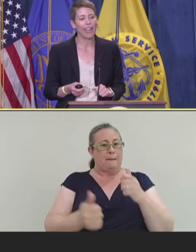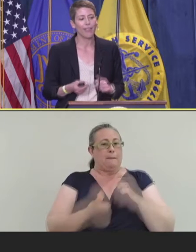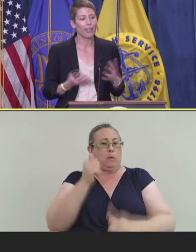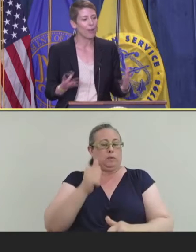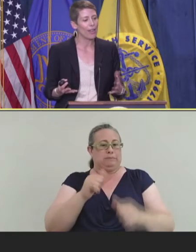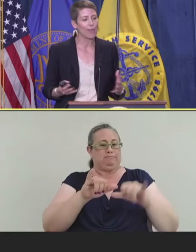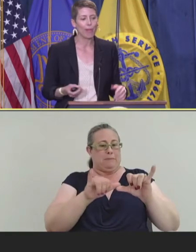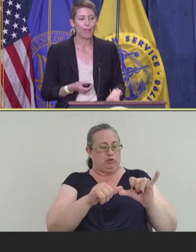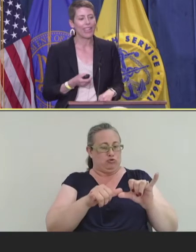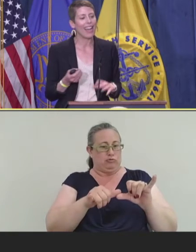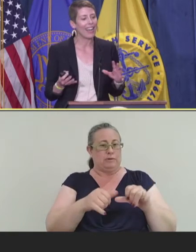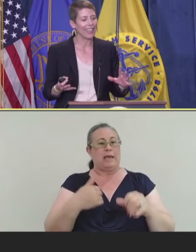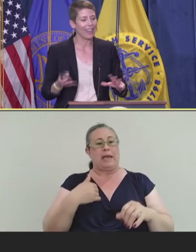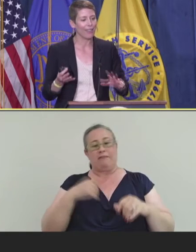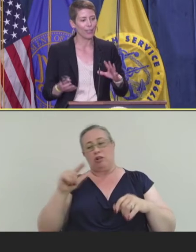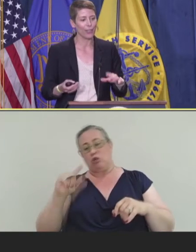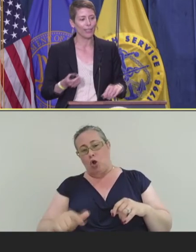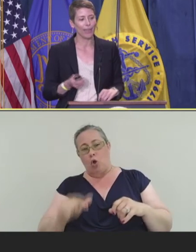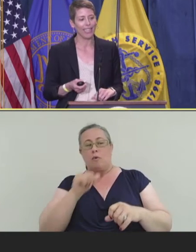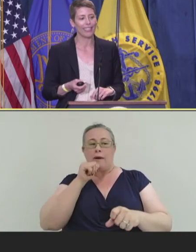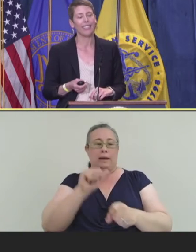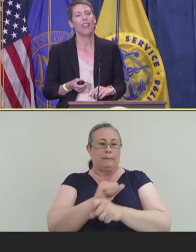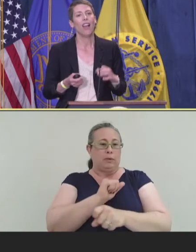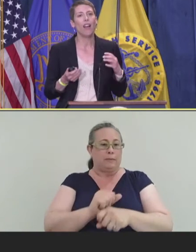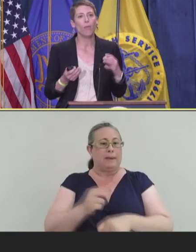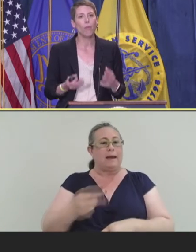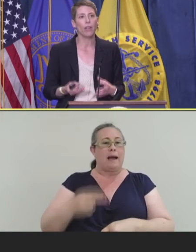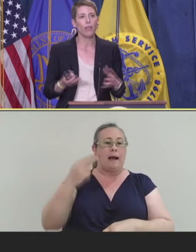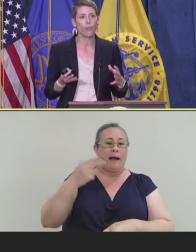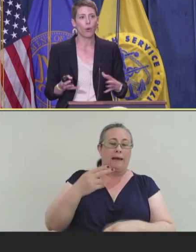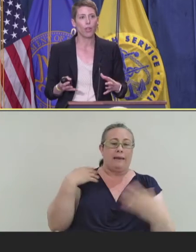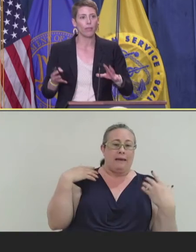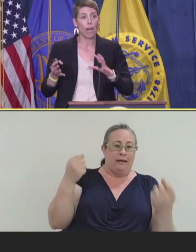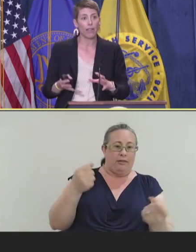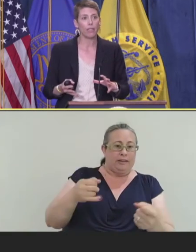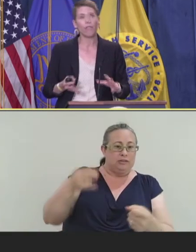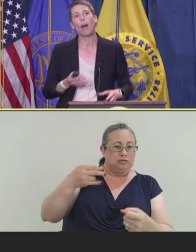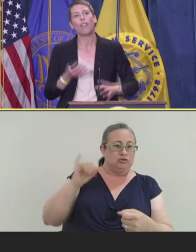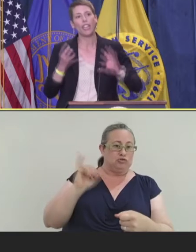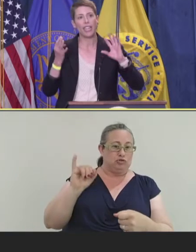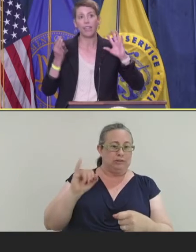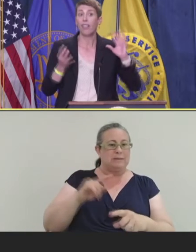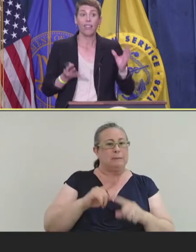have low unemployment, high health insurance rates. But of course, pockets of poverty,